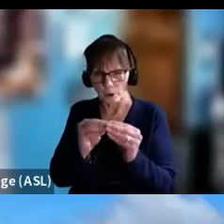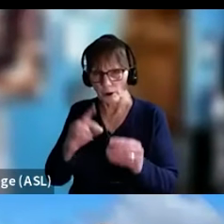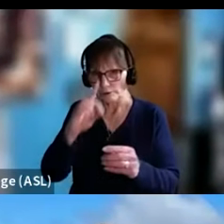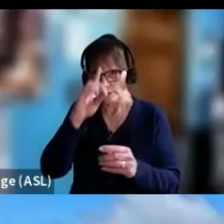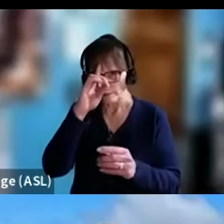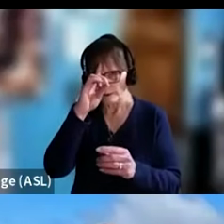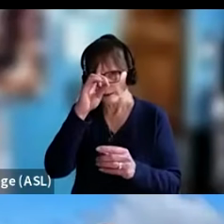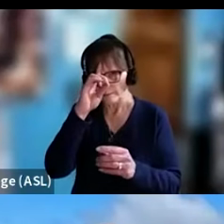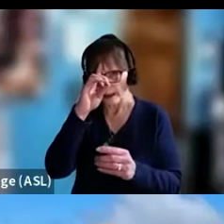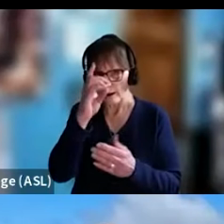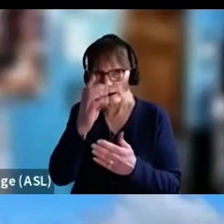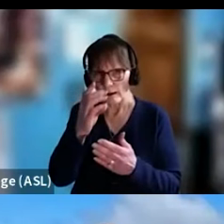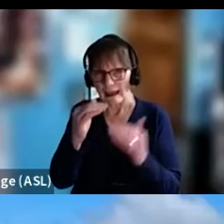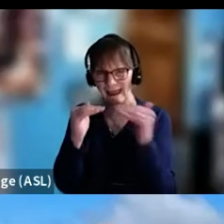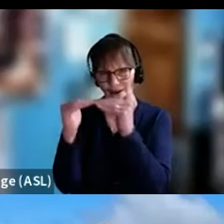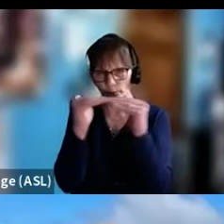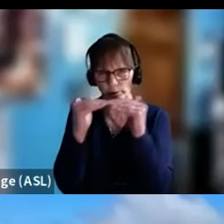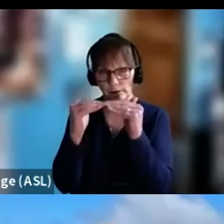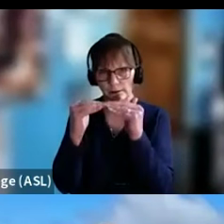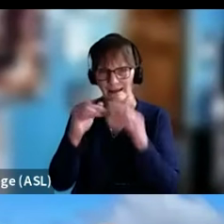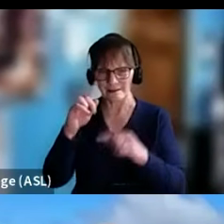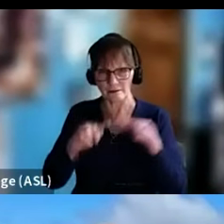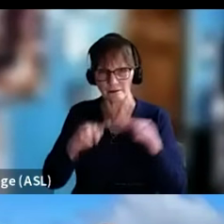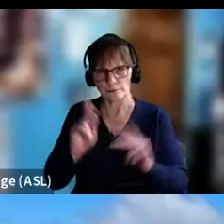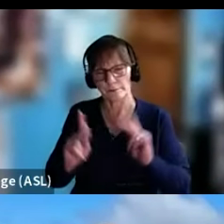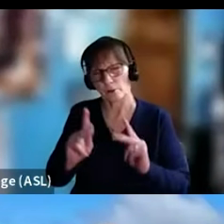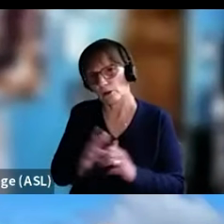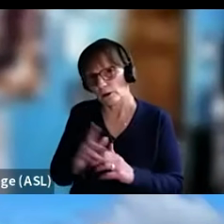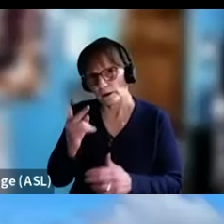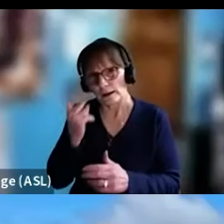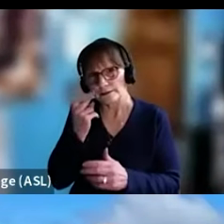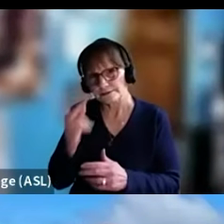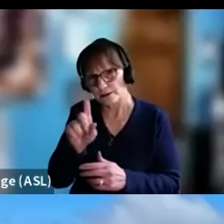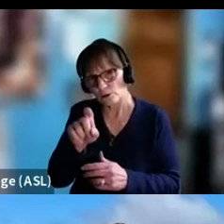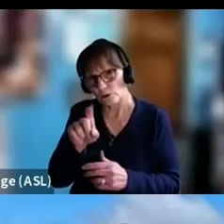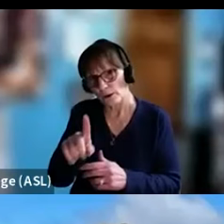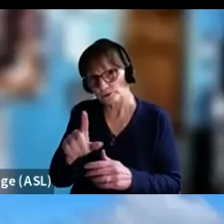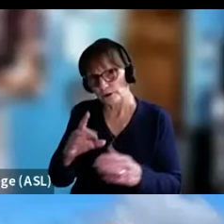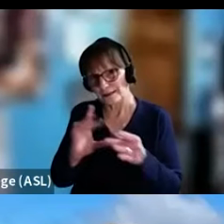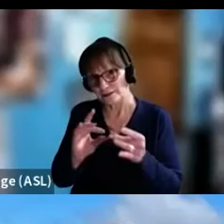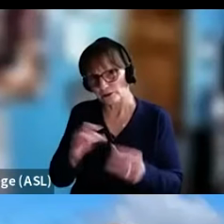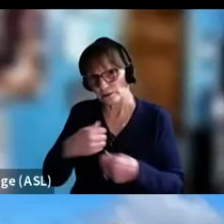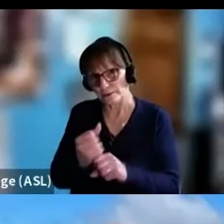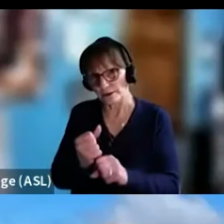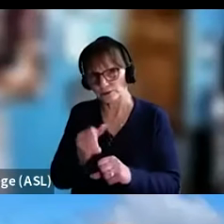and engaging people with expertise. But I also want to, I see a question in the chat that I wanted to make sure we addressed.